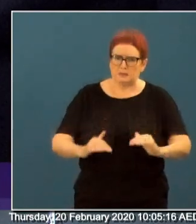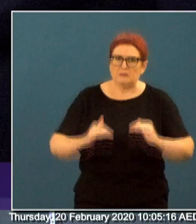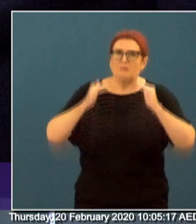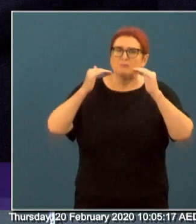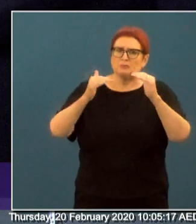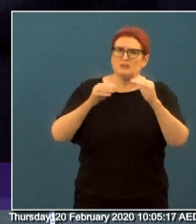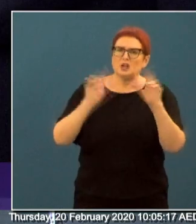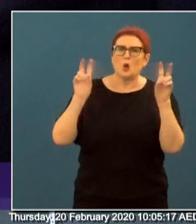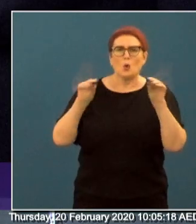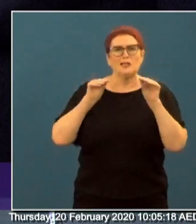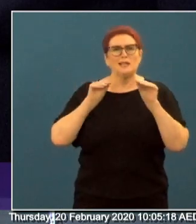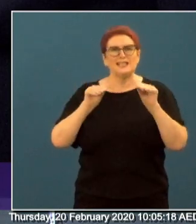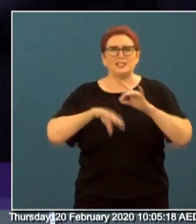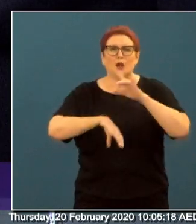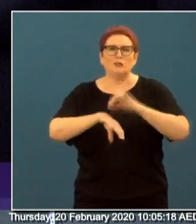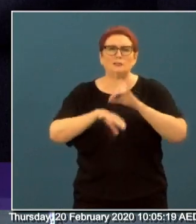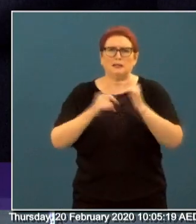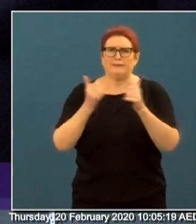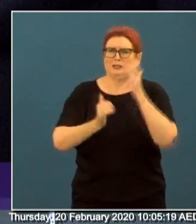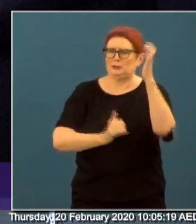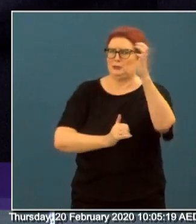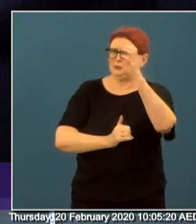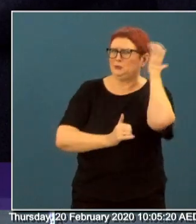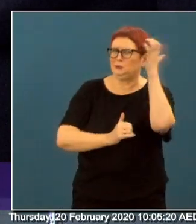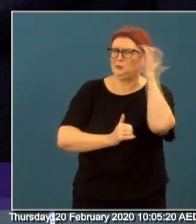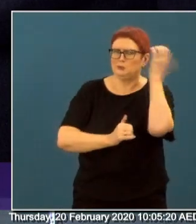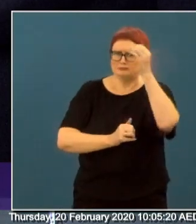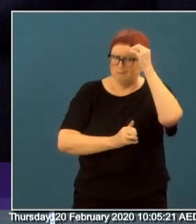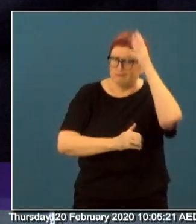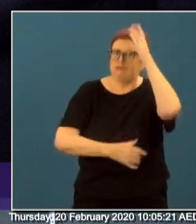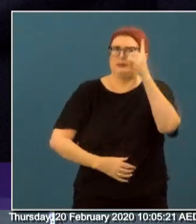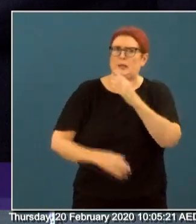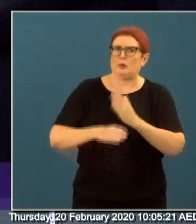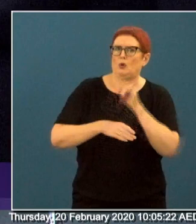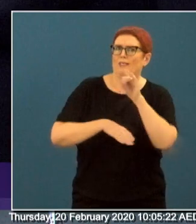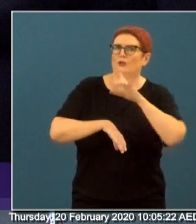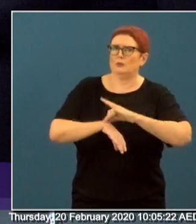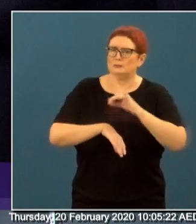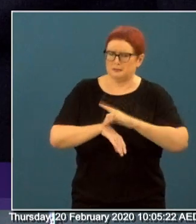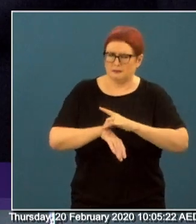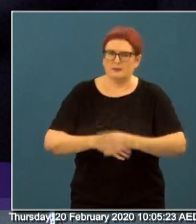teaching hospitals, where there are high levels of technology and specialisation.